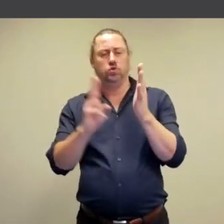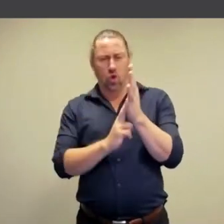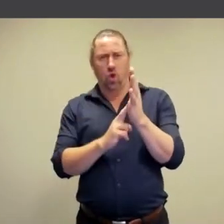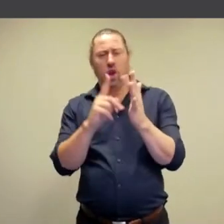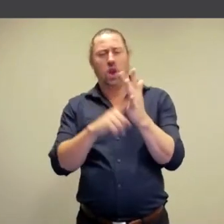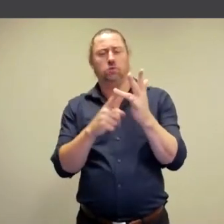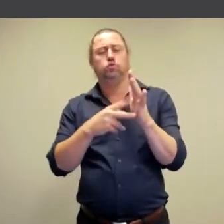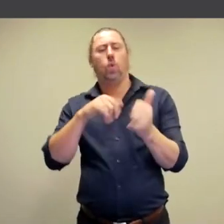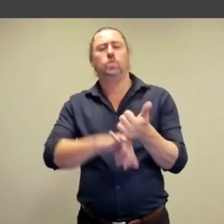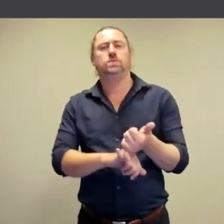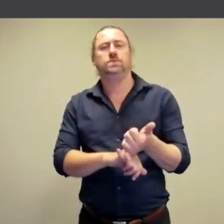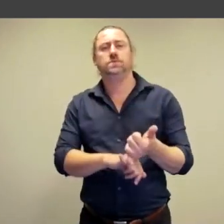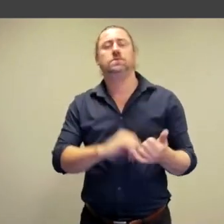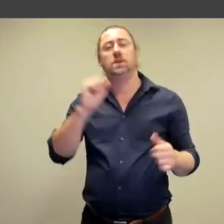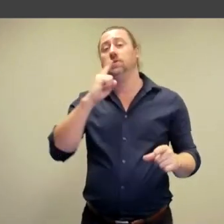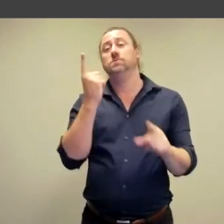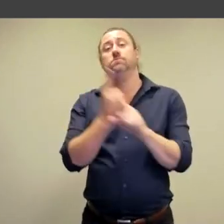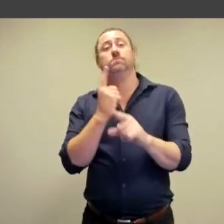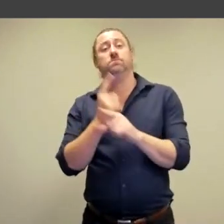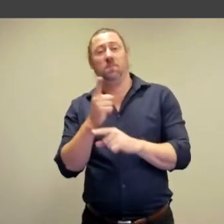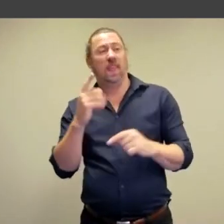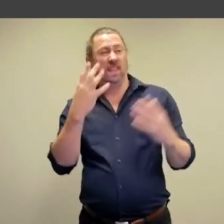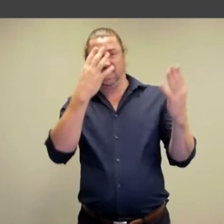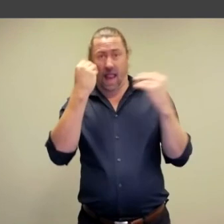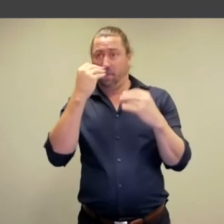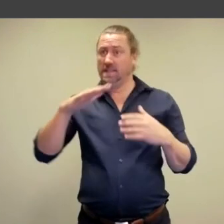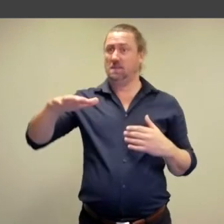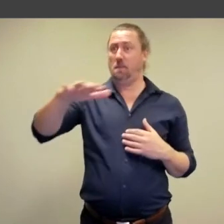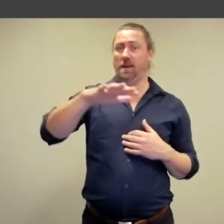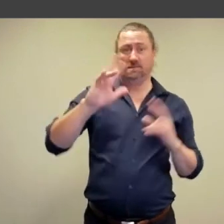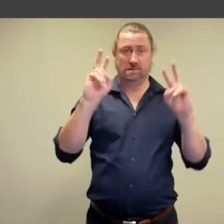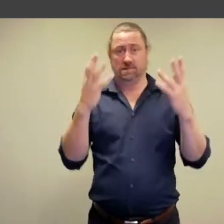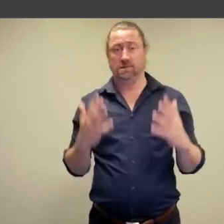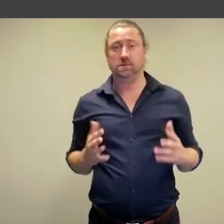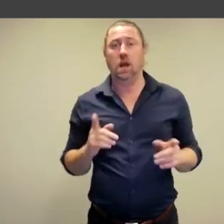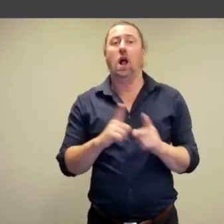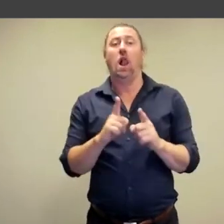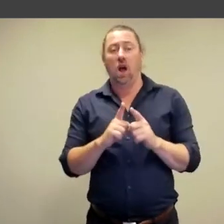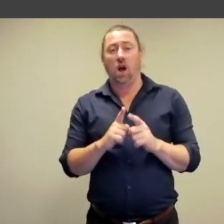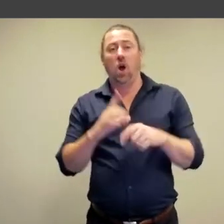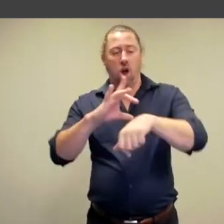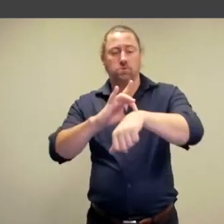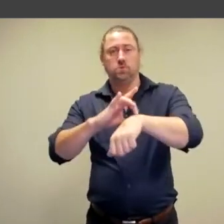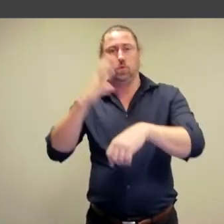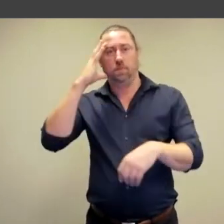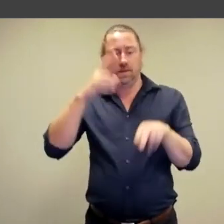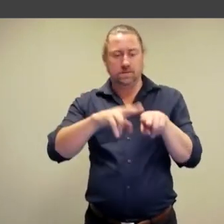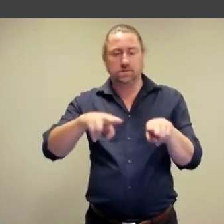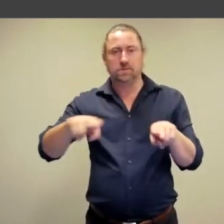describes these sleeping spaces as similar to patient beds, sarcophagi,